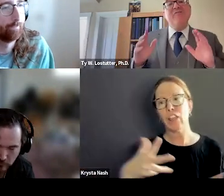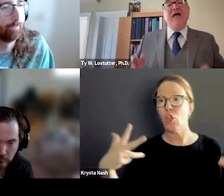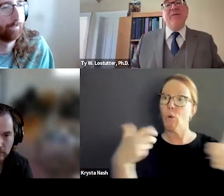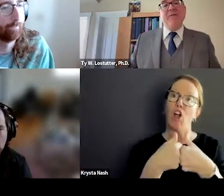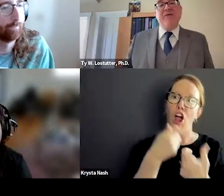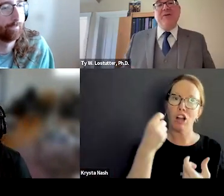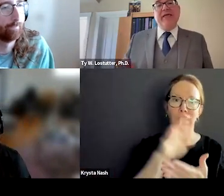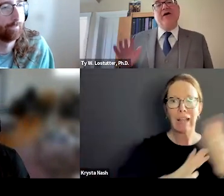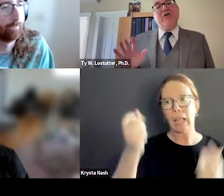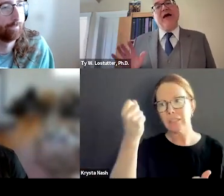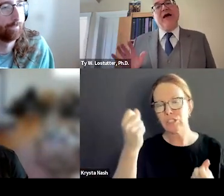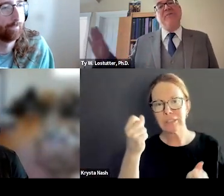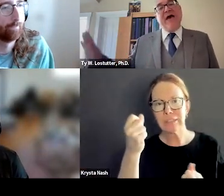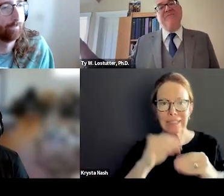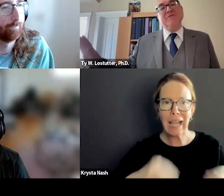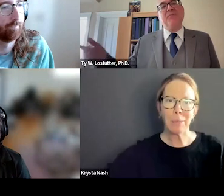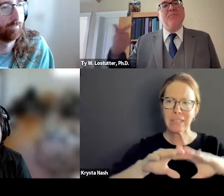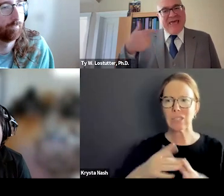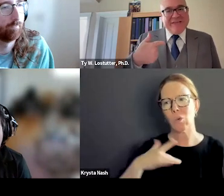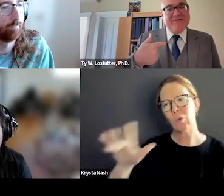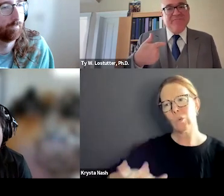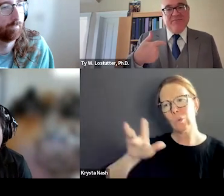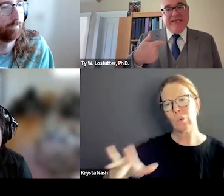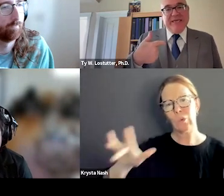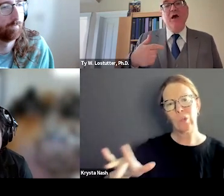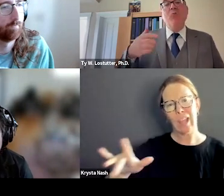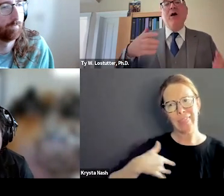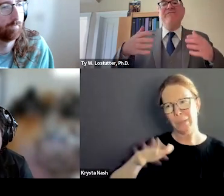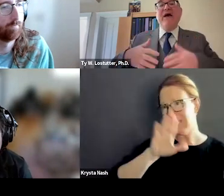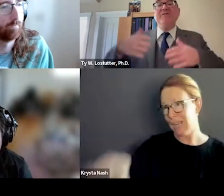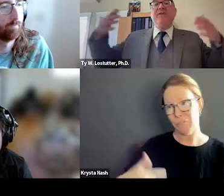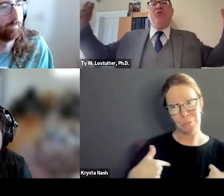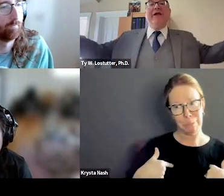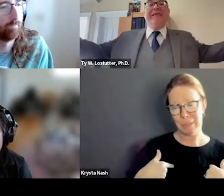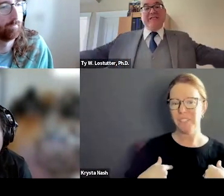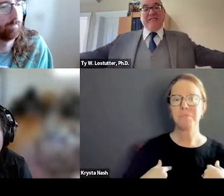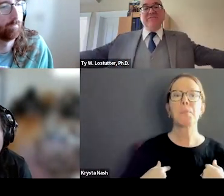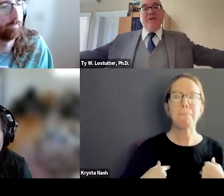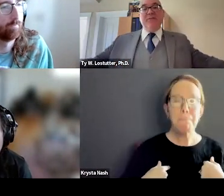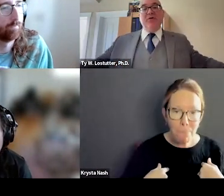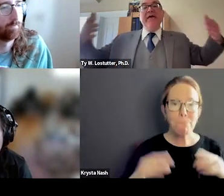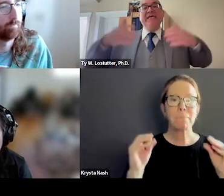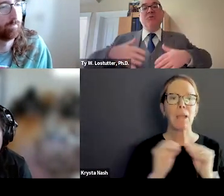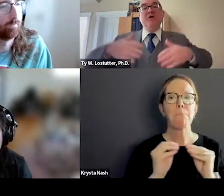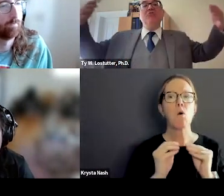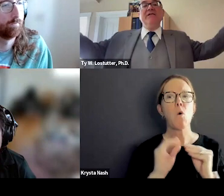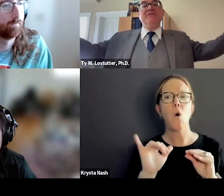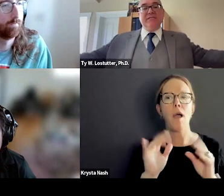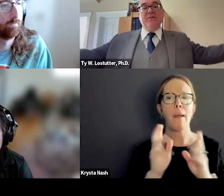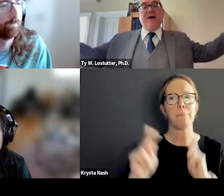For a lot of people, they would be like, oh, that I feel bad for those people, but that would never be me. What we have found to be more engaging for people is when you can talk to them